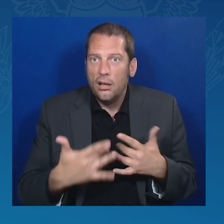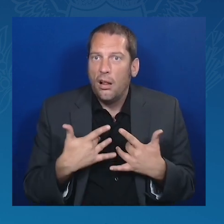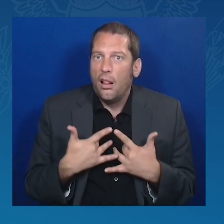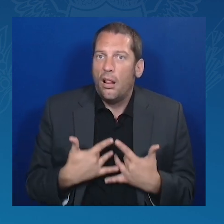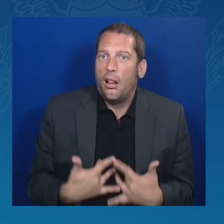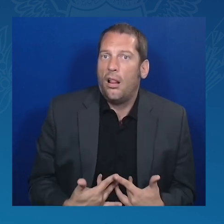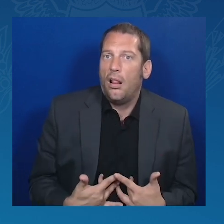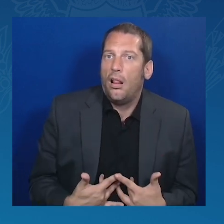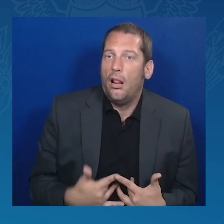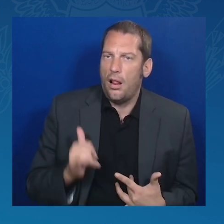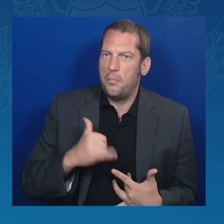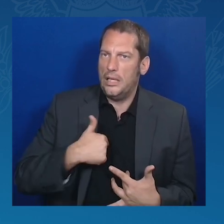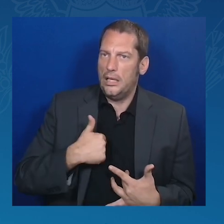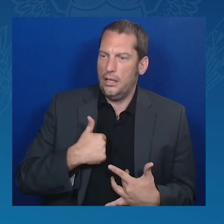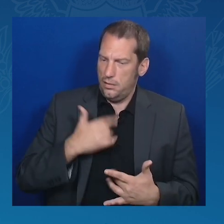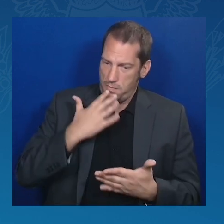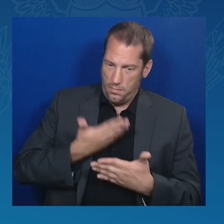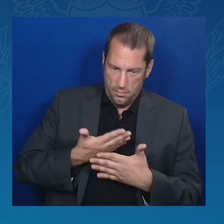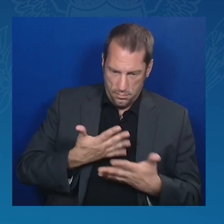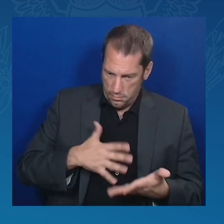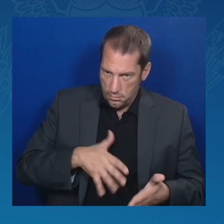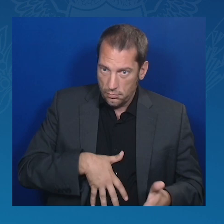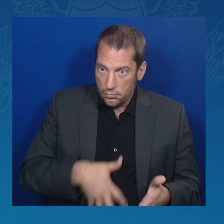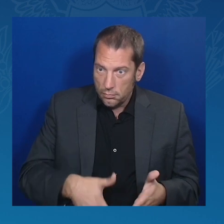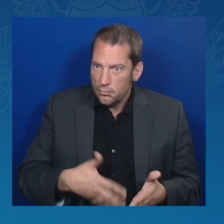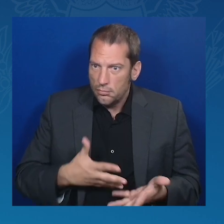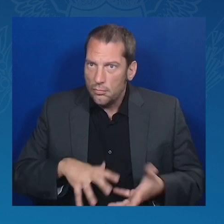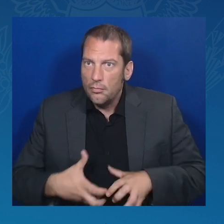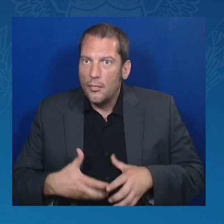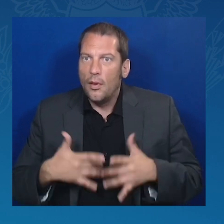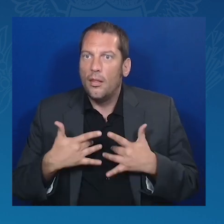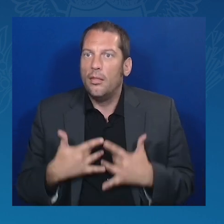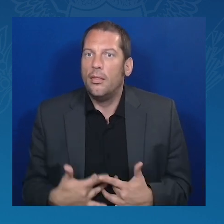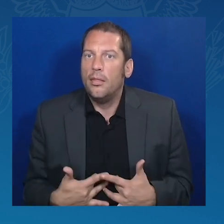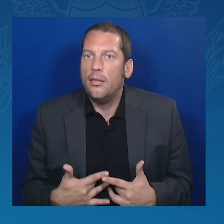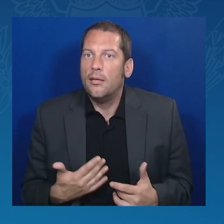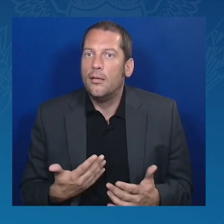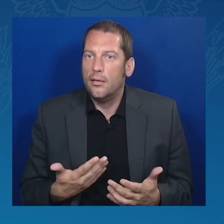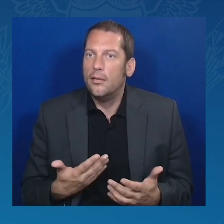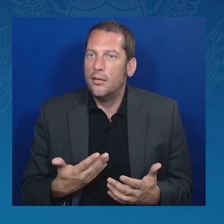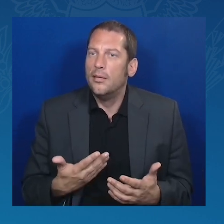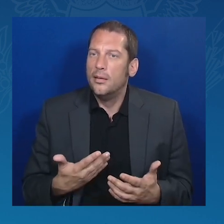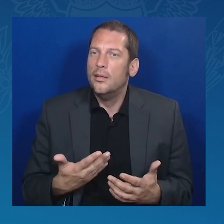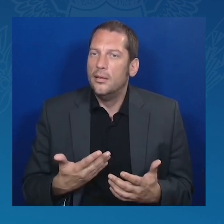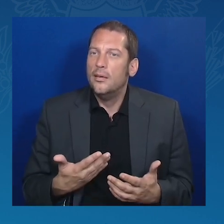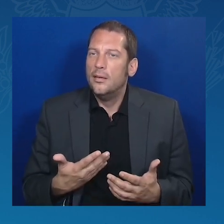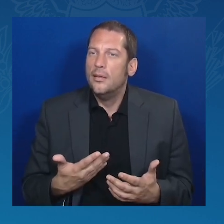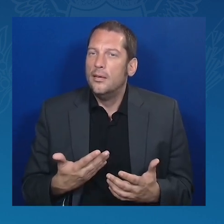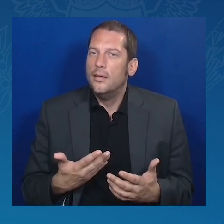But I think I've appreciated that the most, that people feel that connection and that I'm able to share those things.